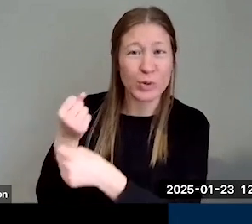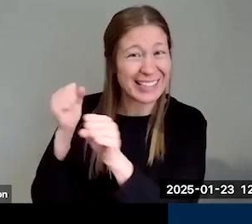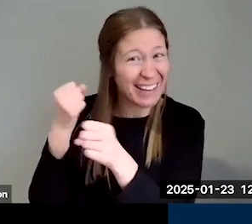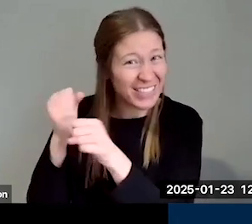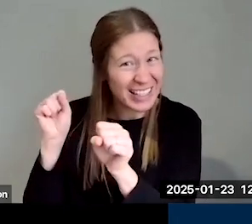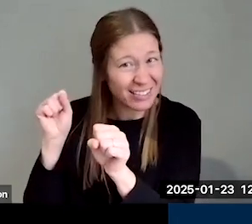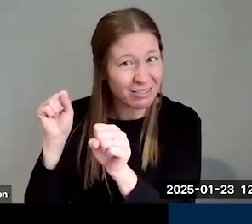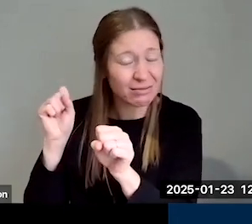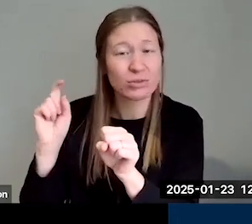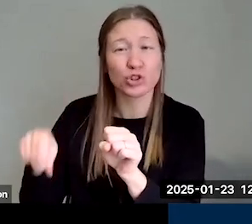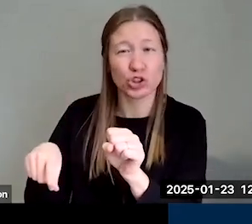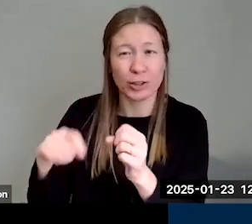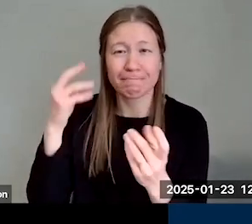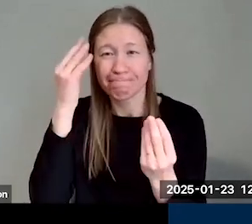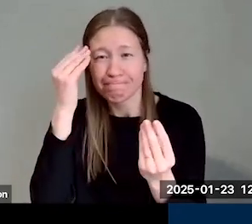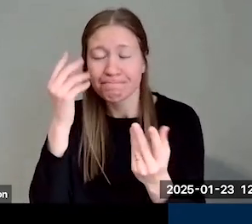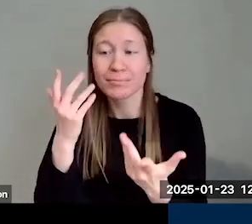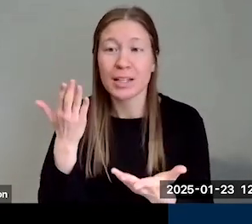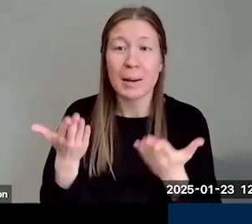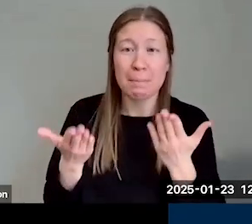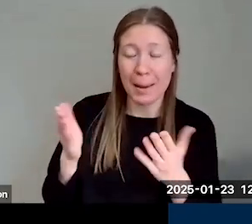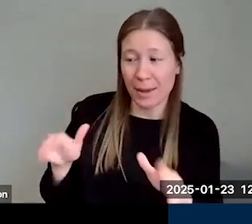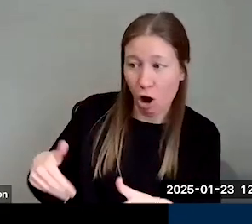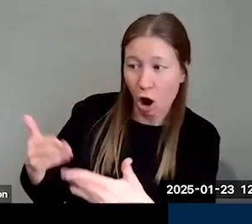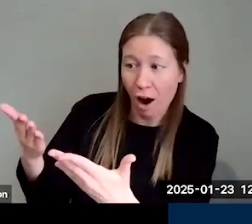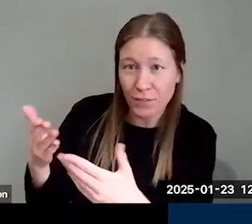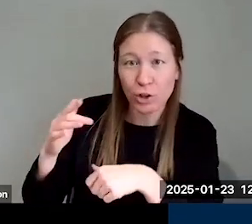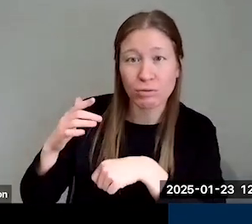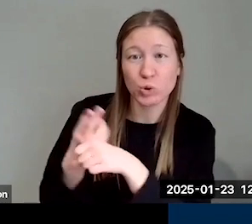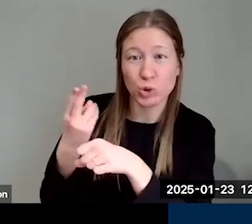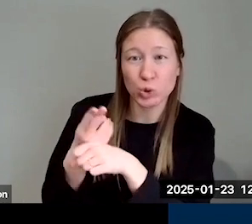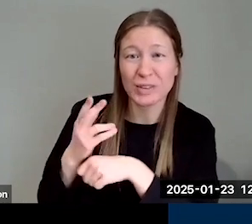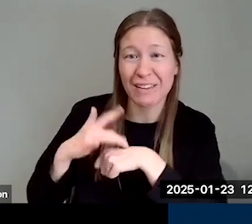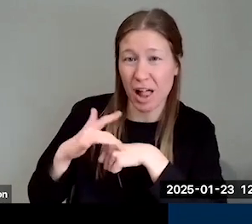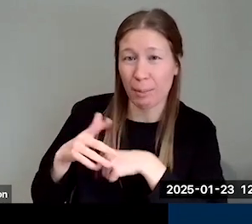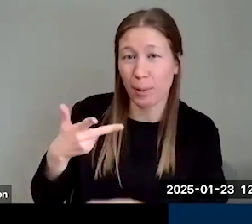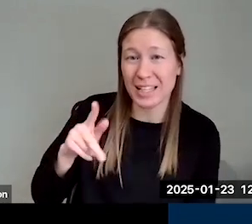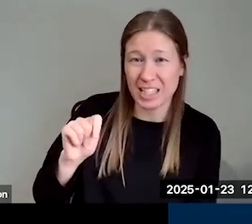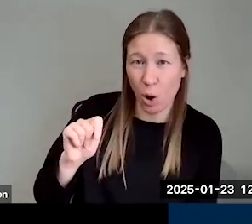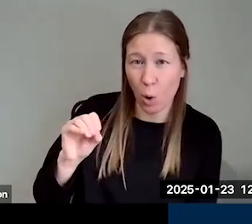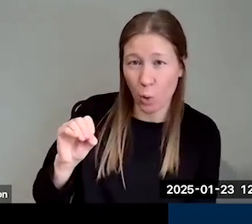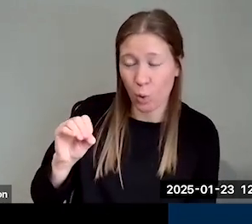their available PTO or sick time. Accommodations need to go through the process